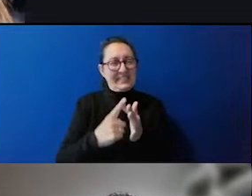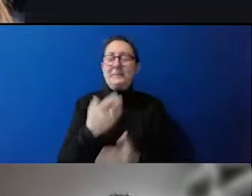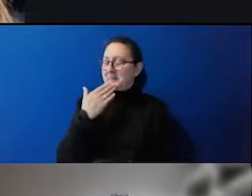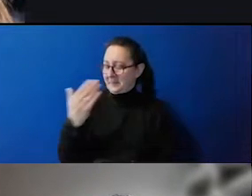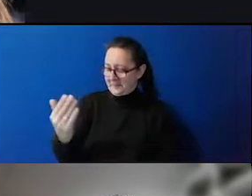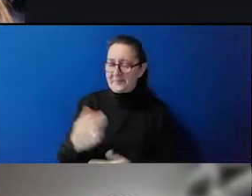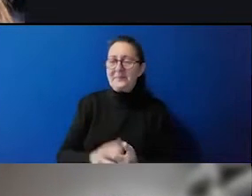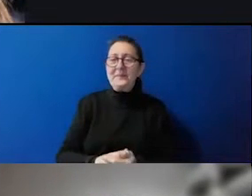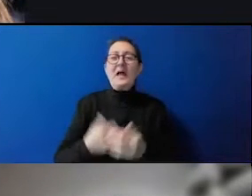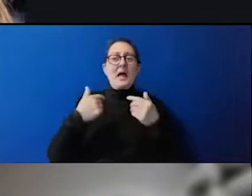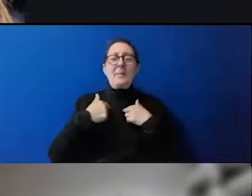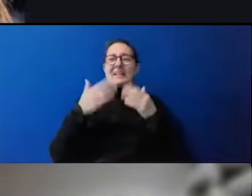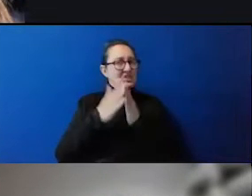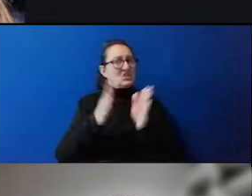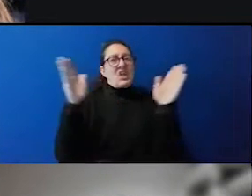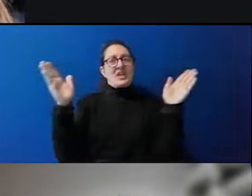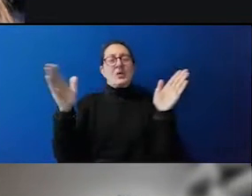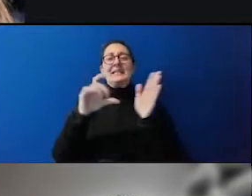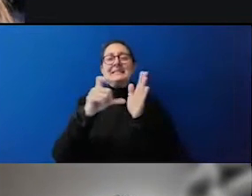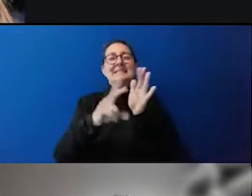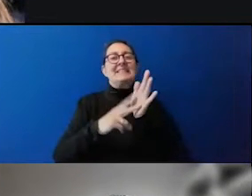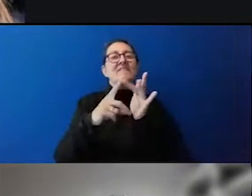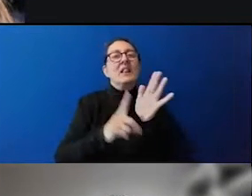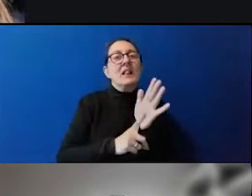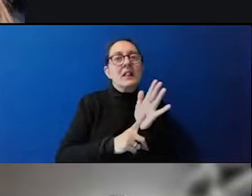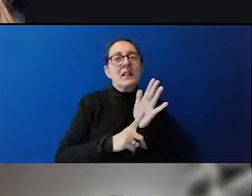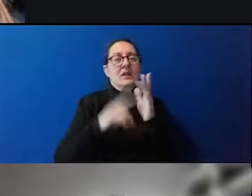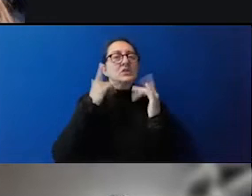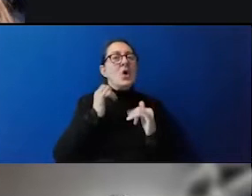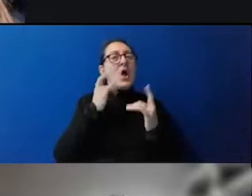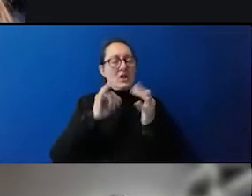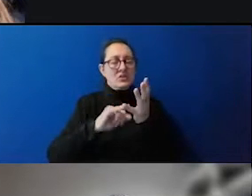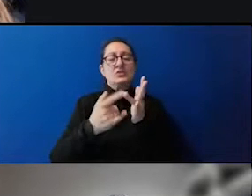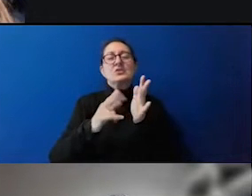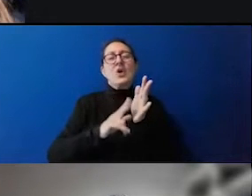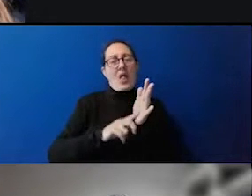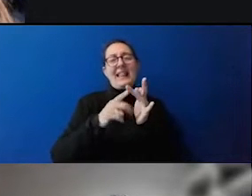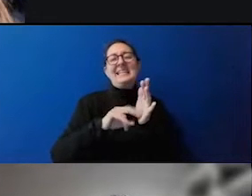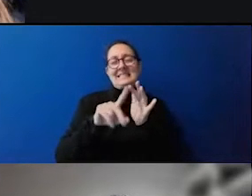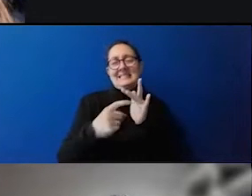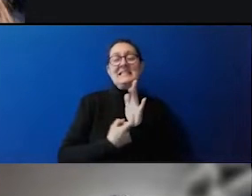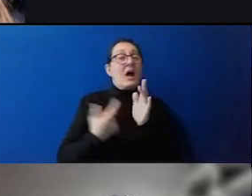a generalist civil solicitor and I'm based in the region so we intercept a lot of people through our